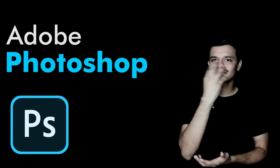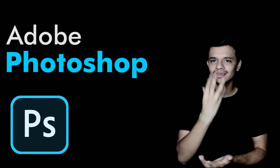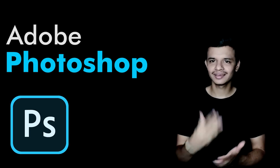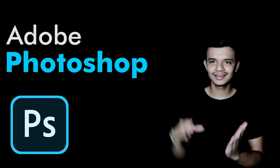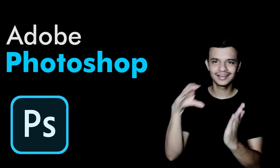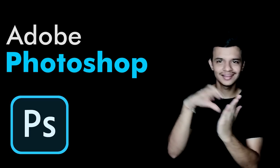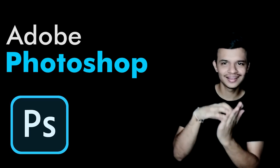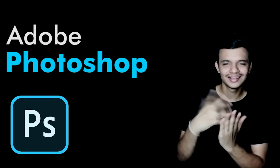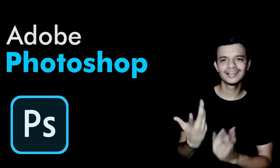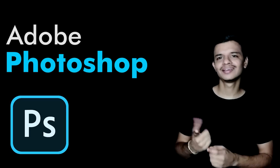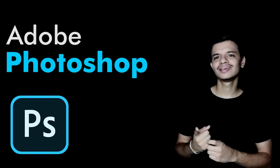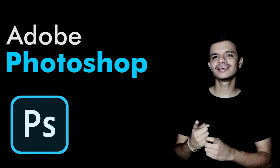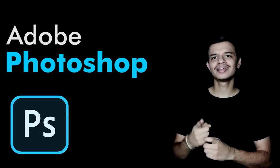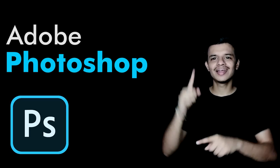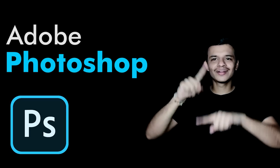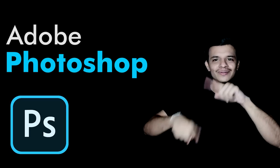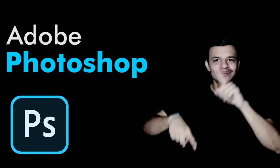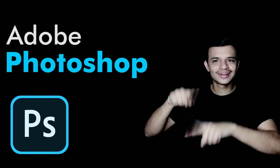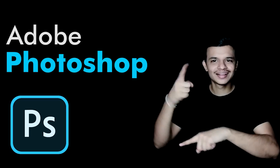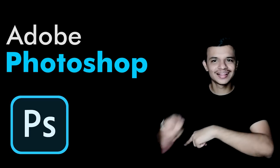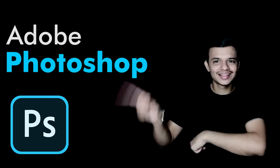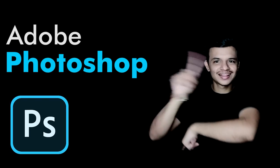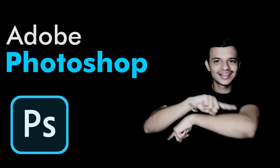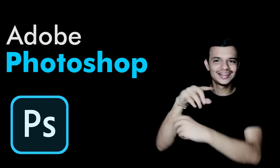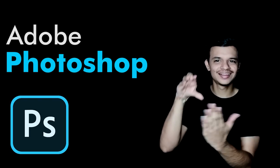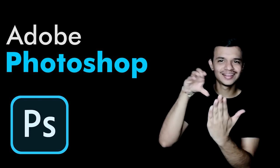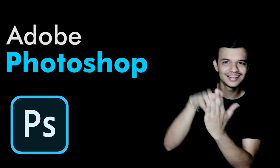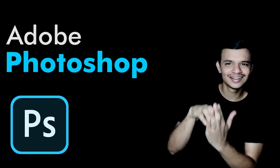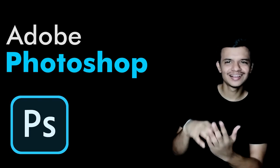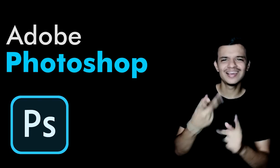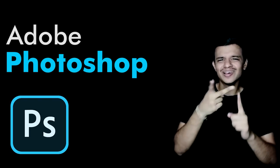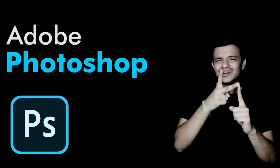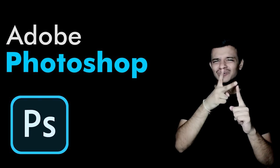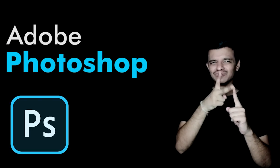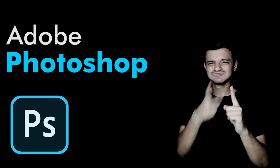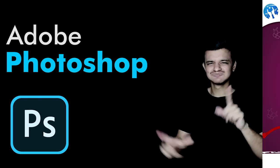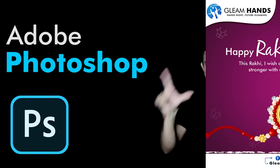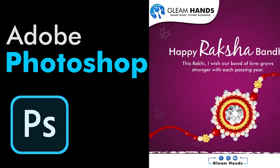Like Ganesh chaturthi posting, Navratri posting, etc.